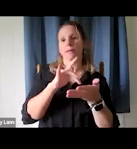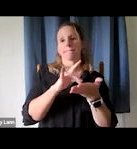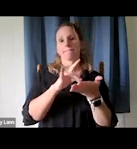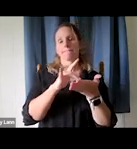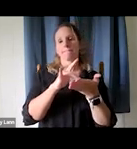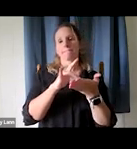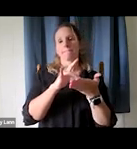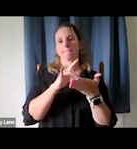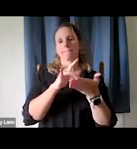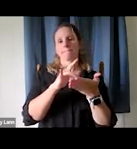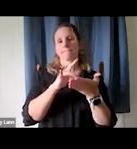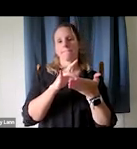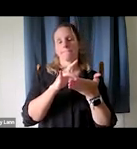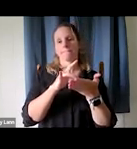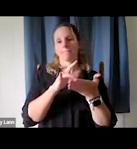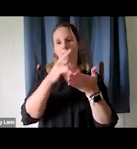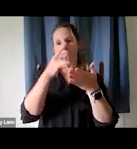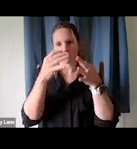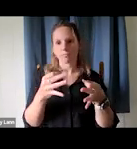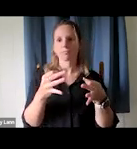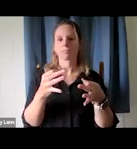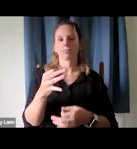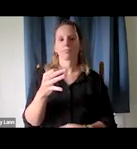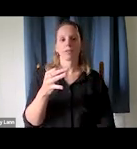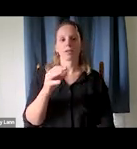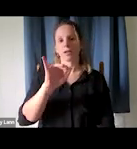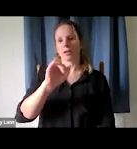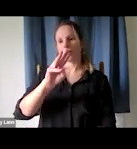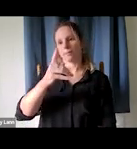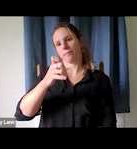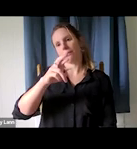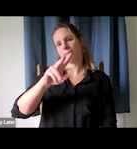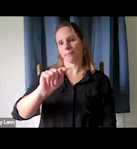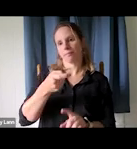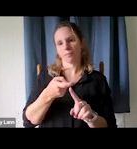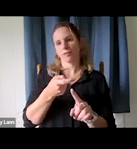that establishes a medically determinable impairment of a substance use disorder